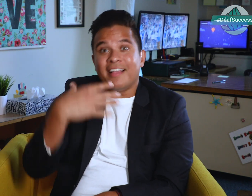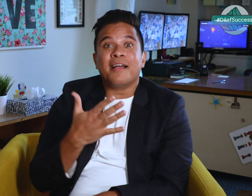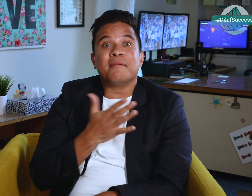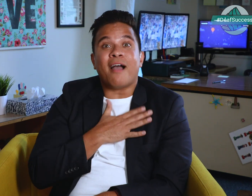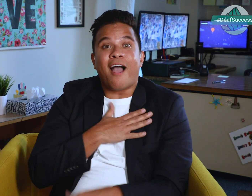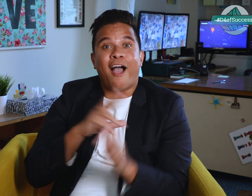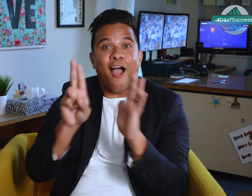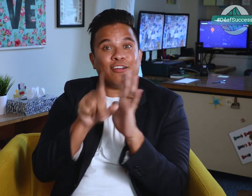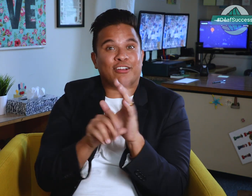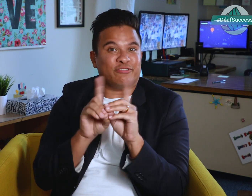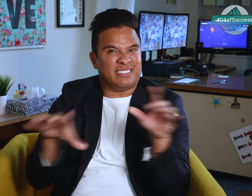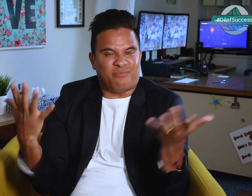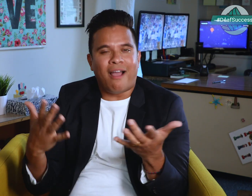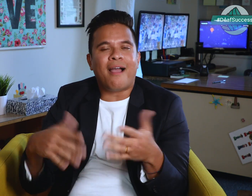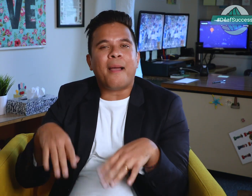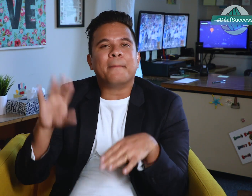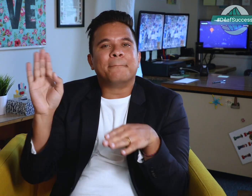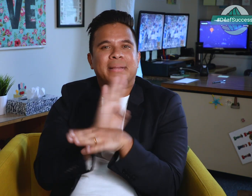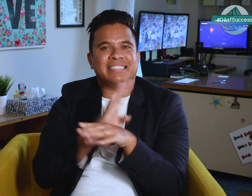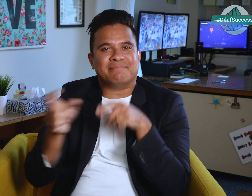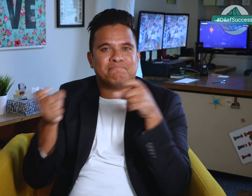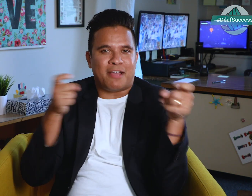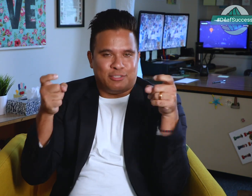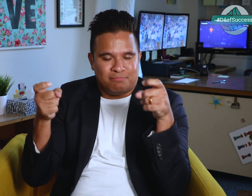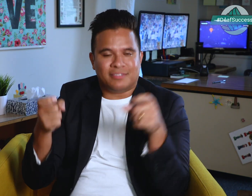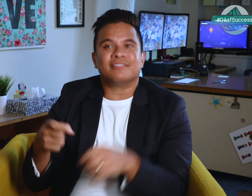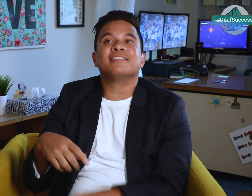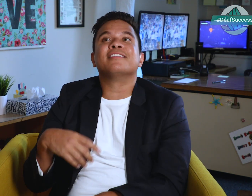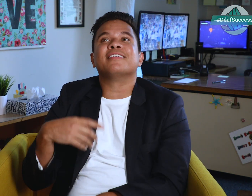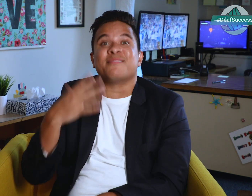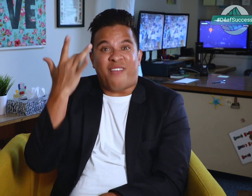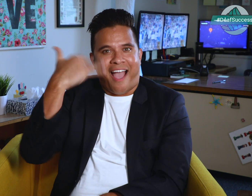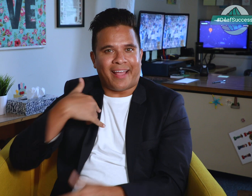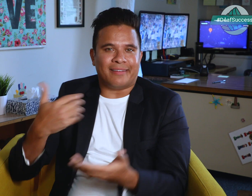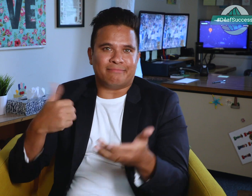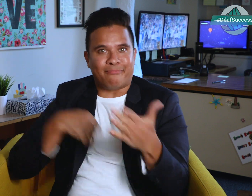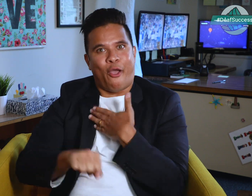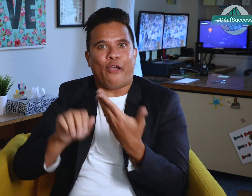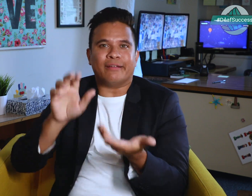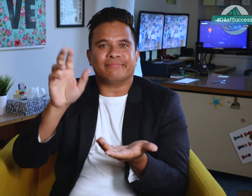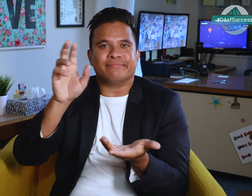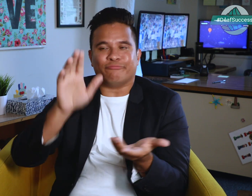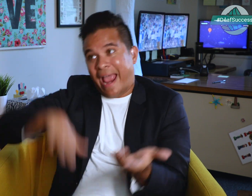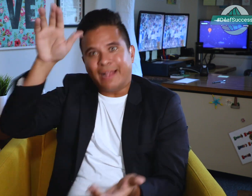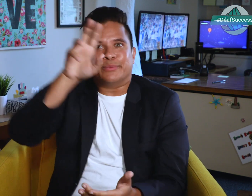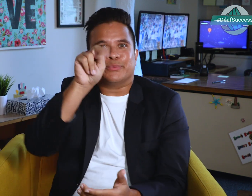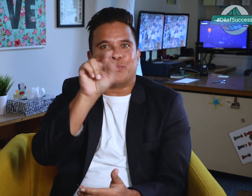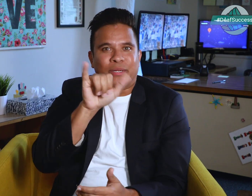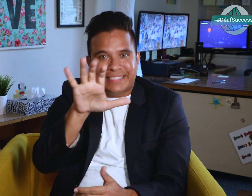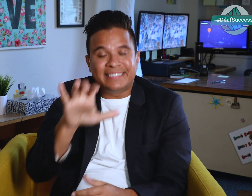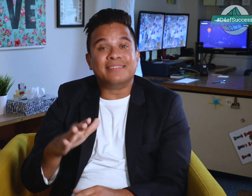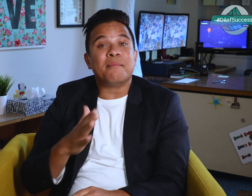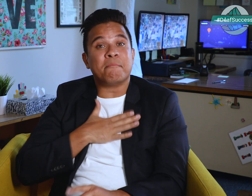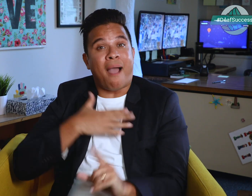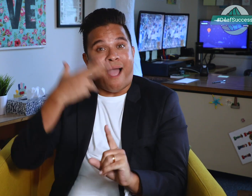My undergraduate degree was in business management, fitting because I was born and raised in New York City.